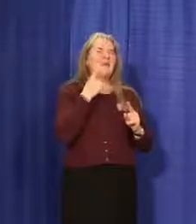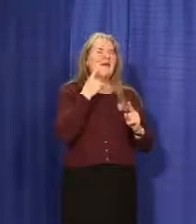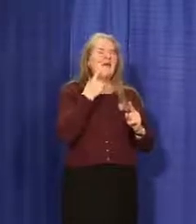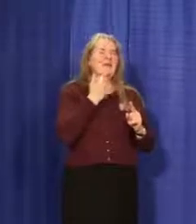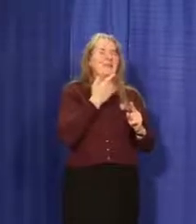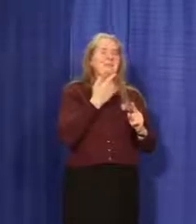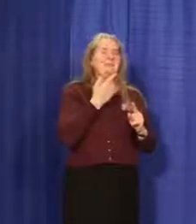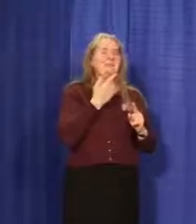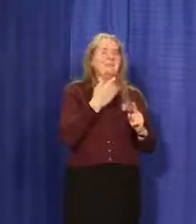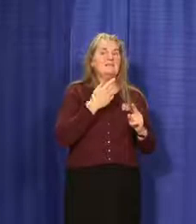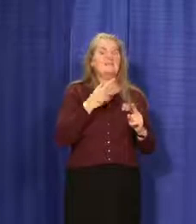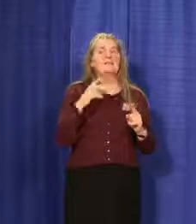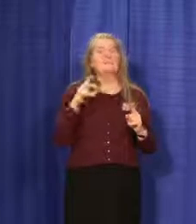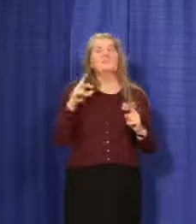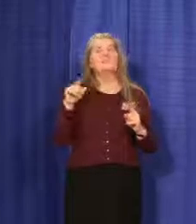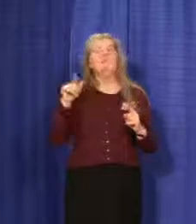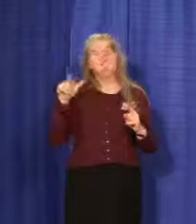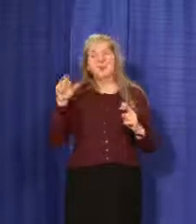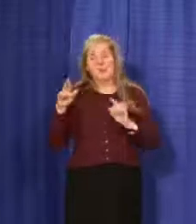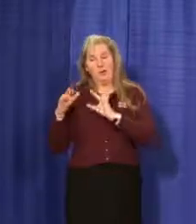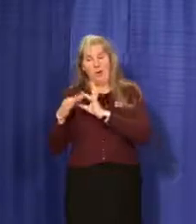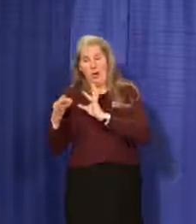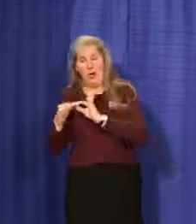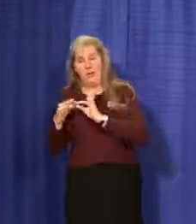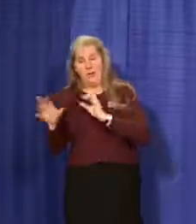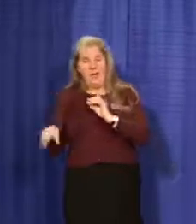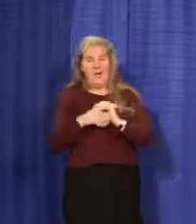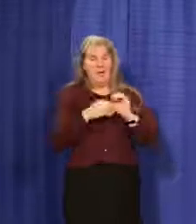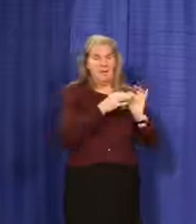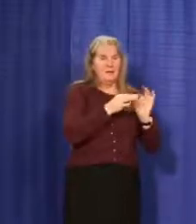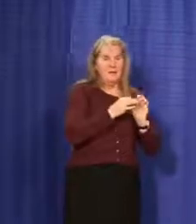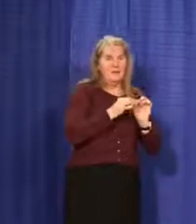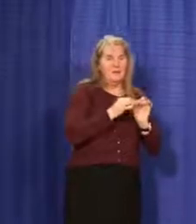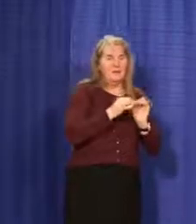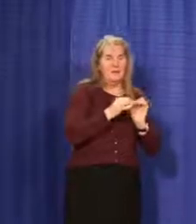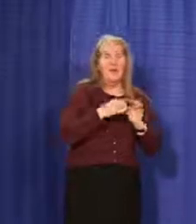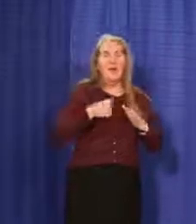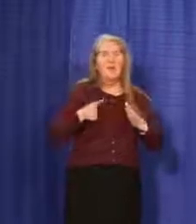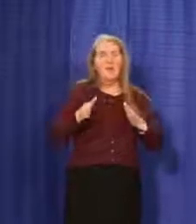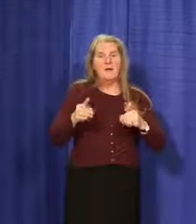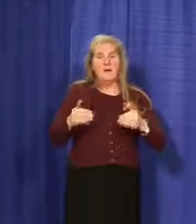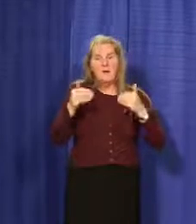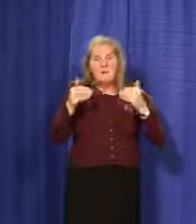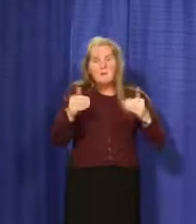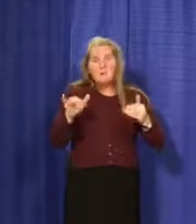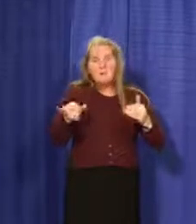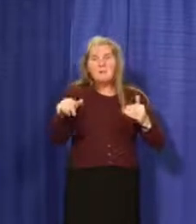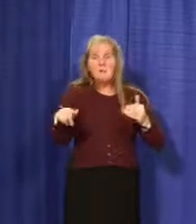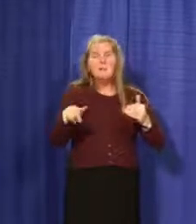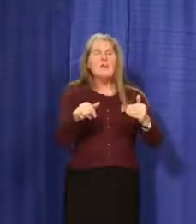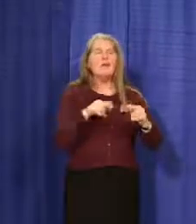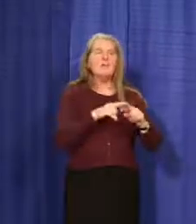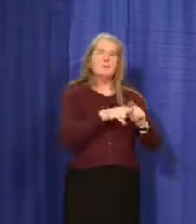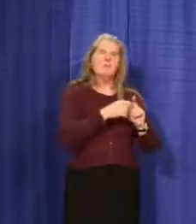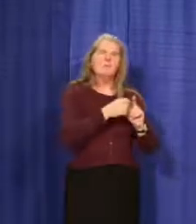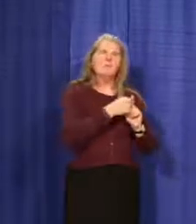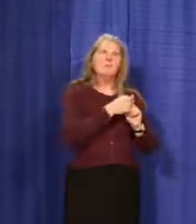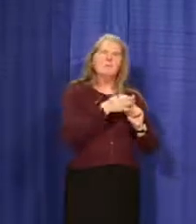So I think in addition to what the premier said, as laid out in the path forward, those are a few more of the details around